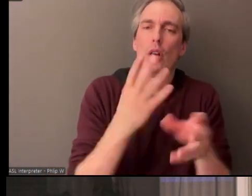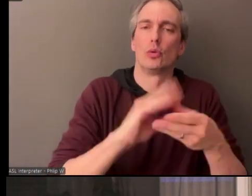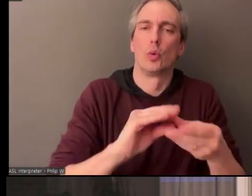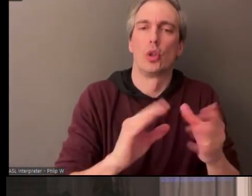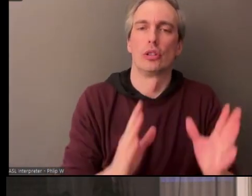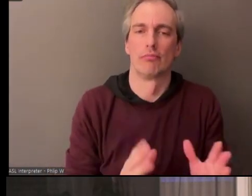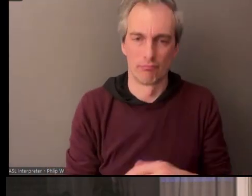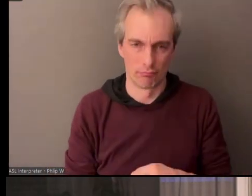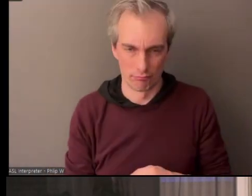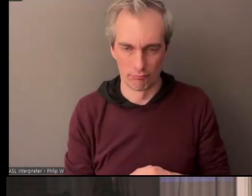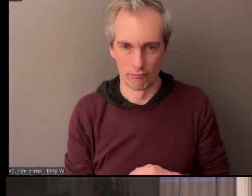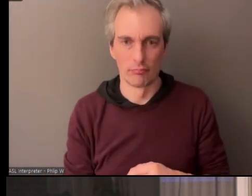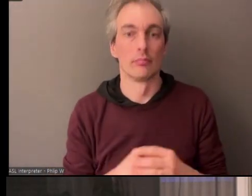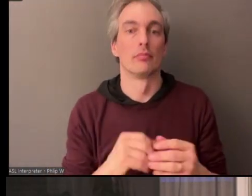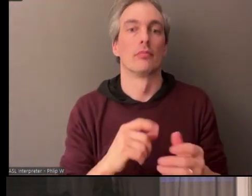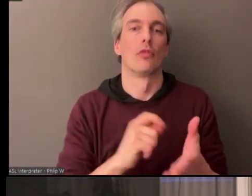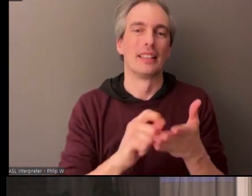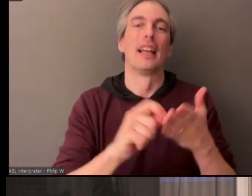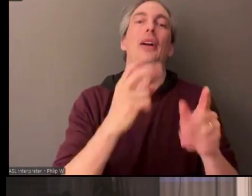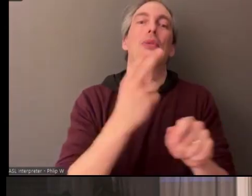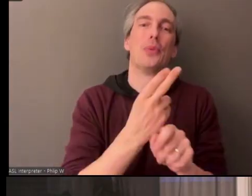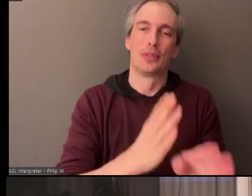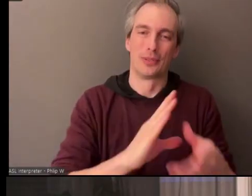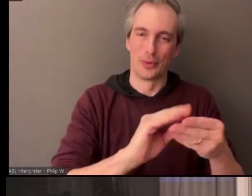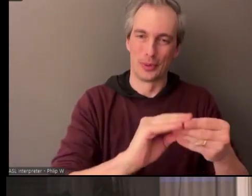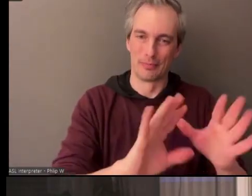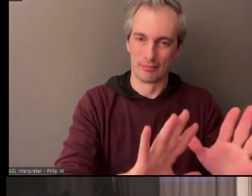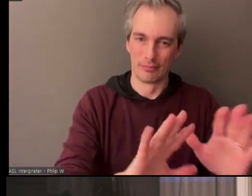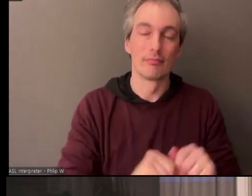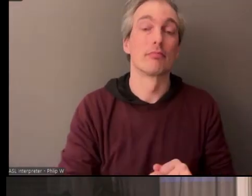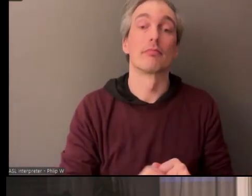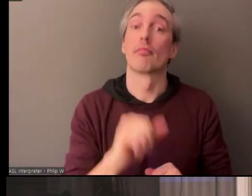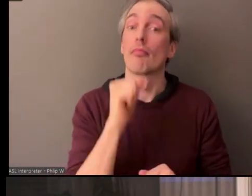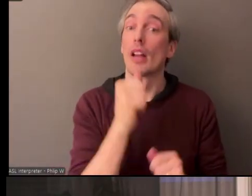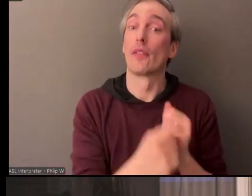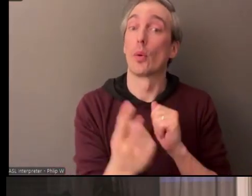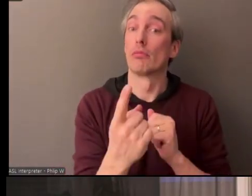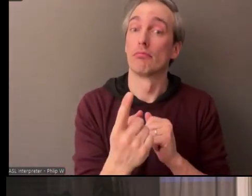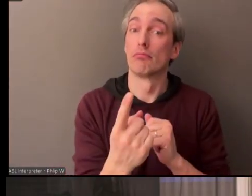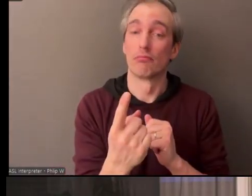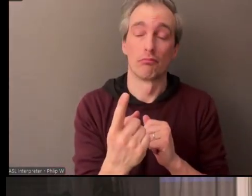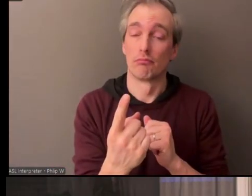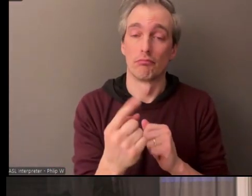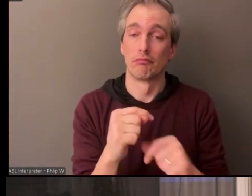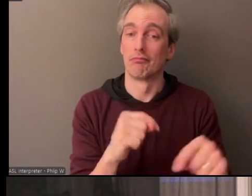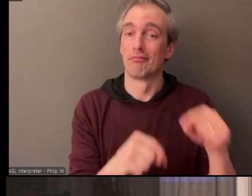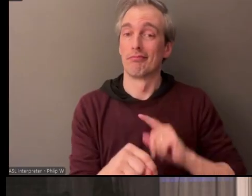It's the product owner. Maybe where you're at, that's a flavor of product manager.